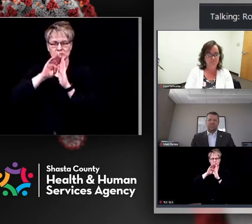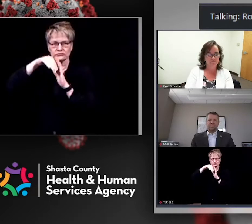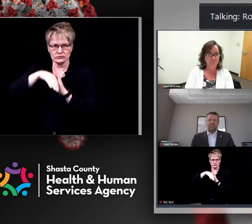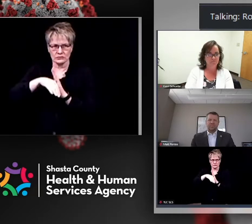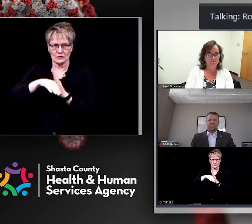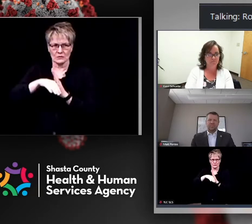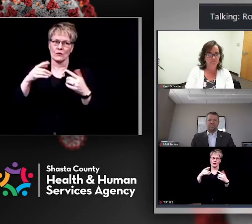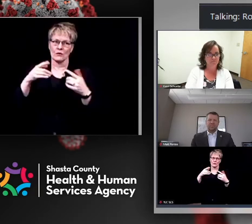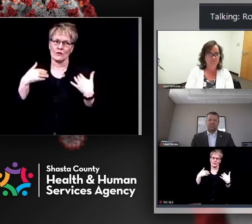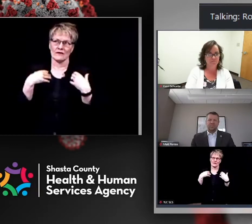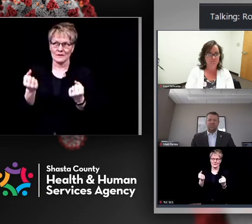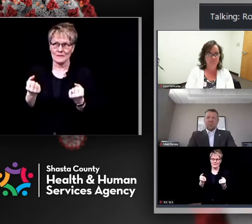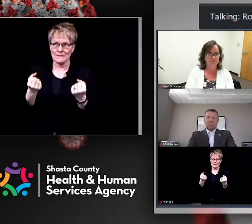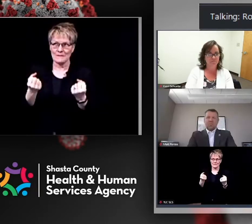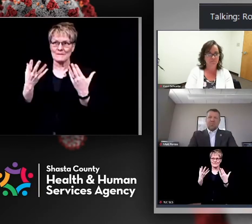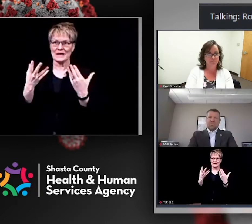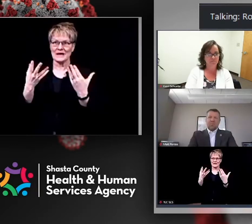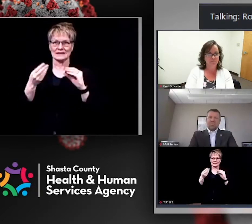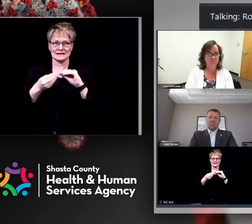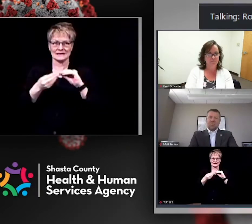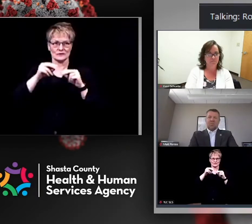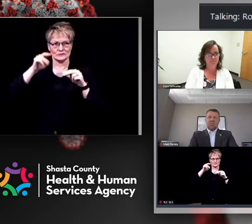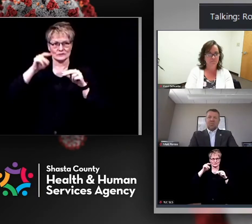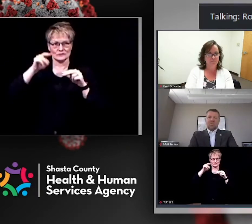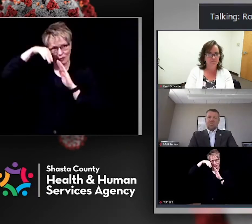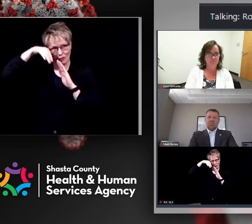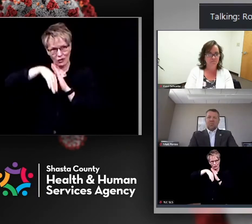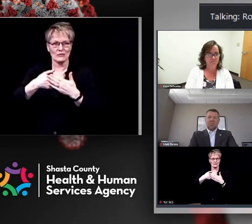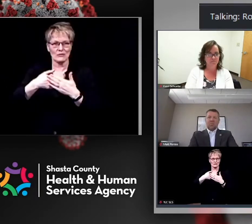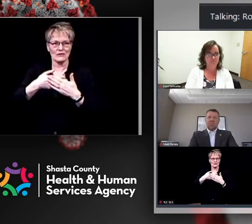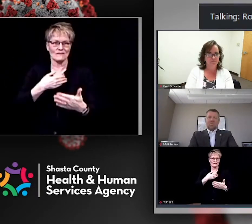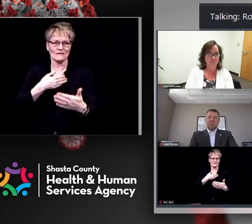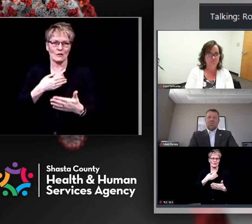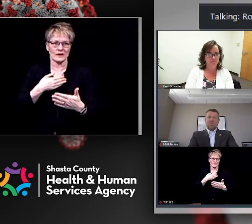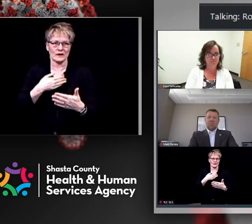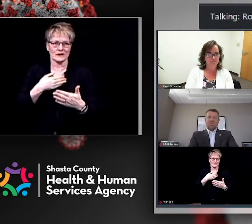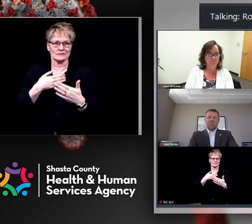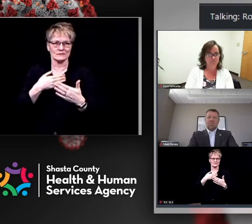daily cases per 100,000 population, which is what we need in order to come out of the